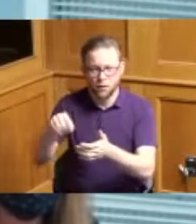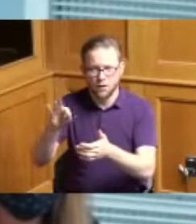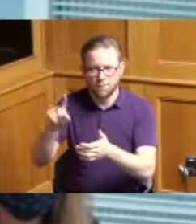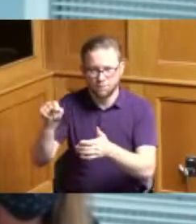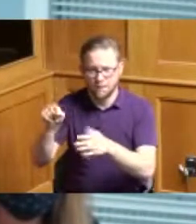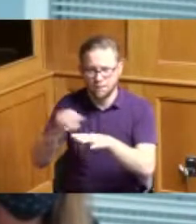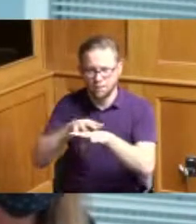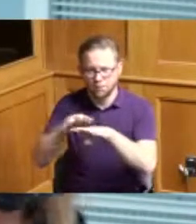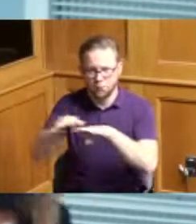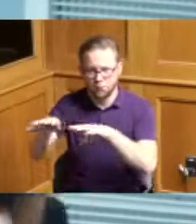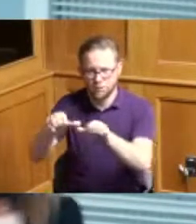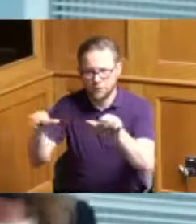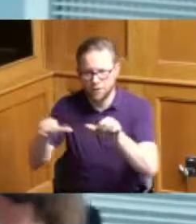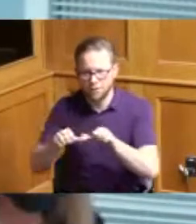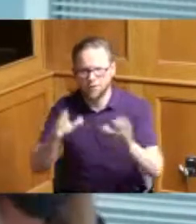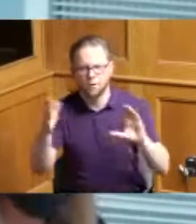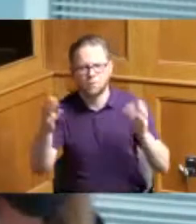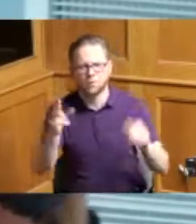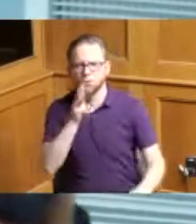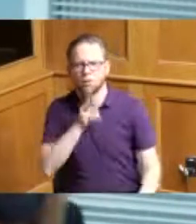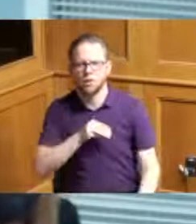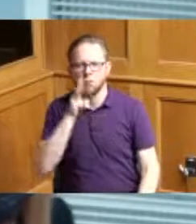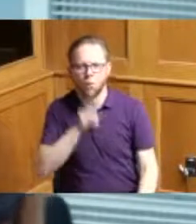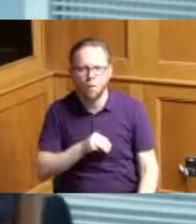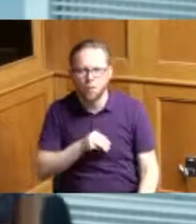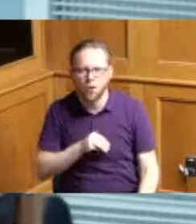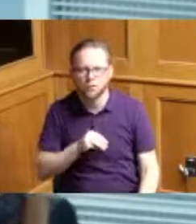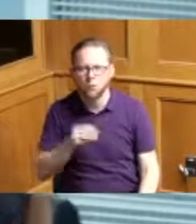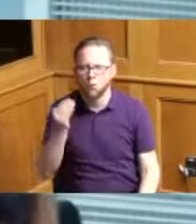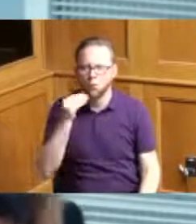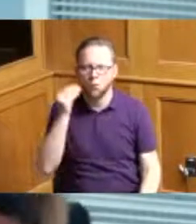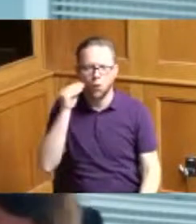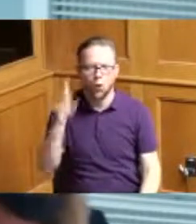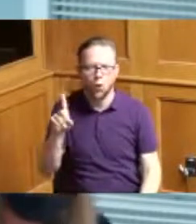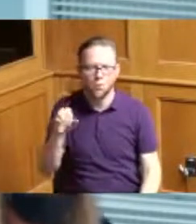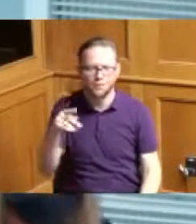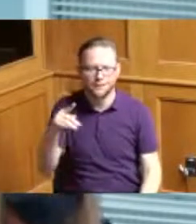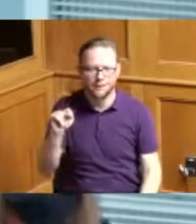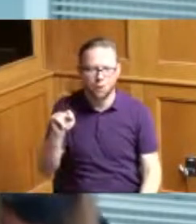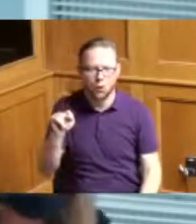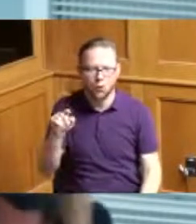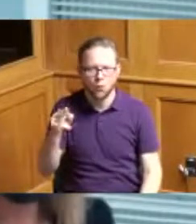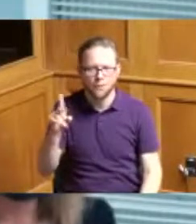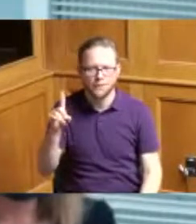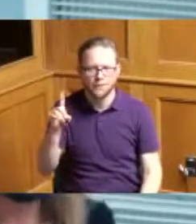a Walmart a Home Depot they have very large impervious area like twenty thousand thirty